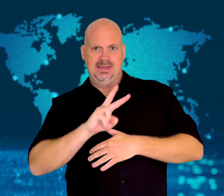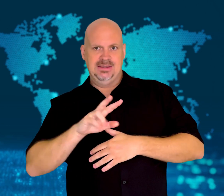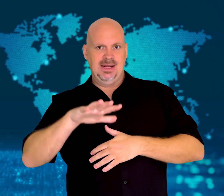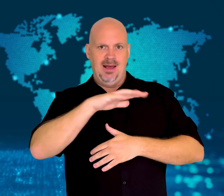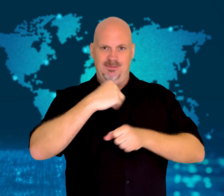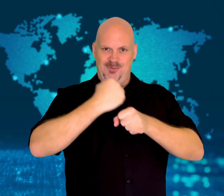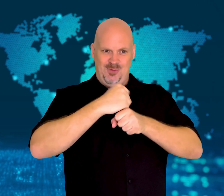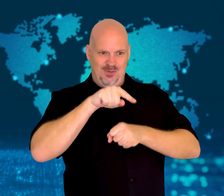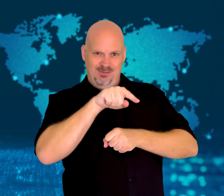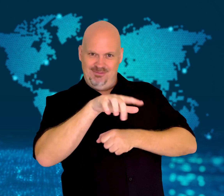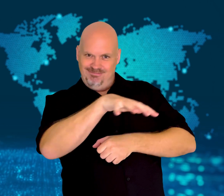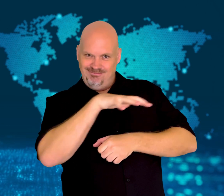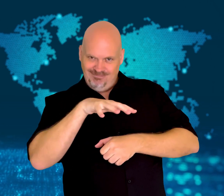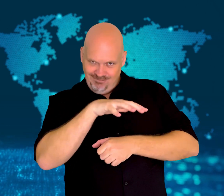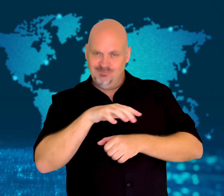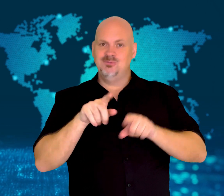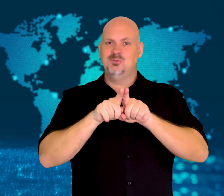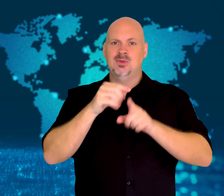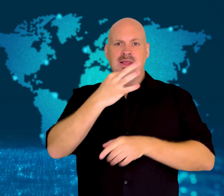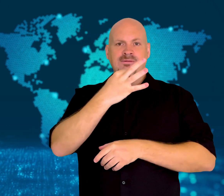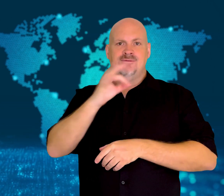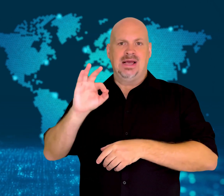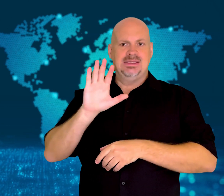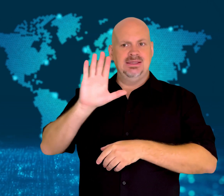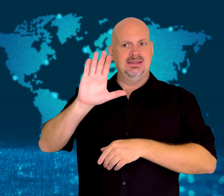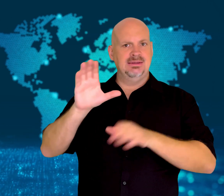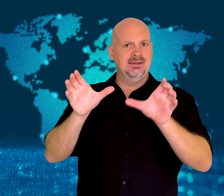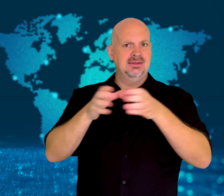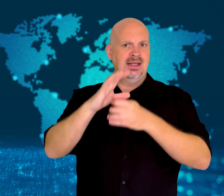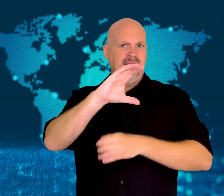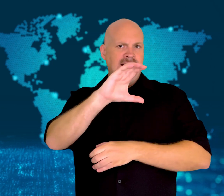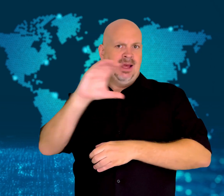and a French company.